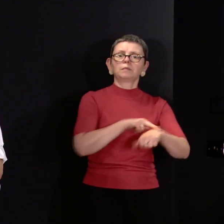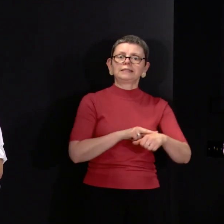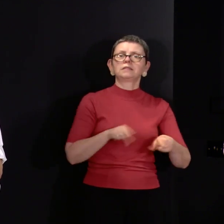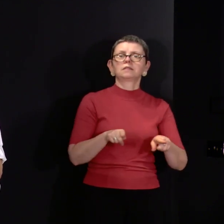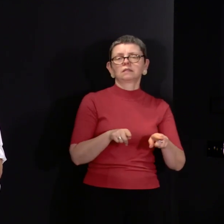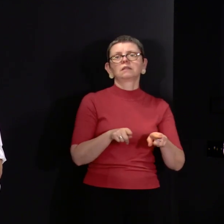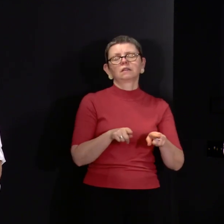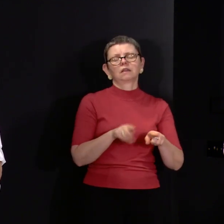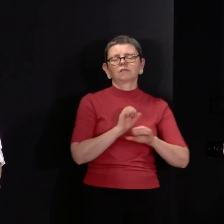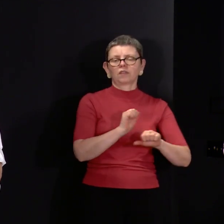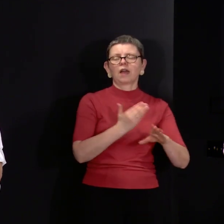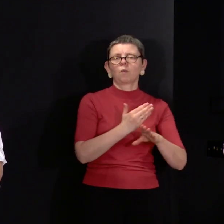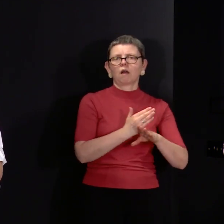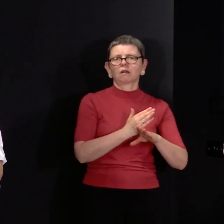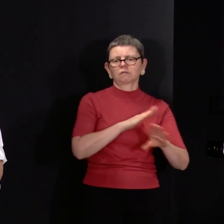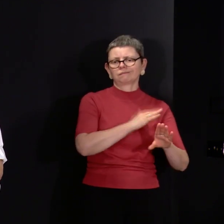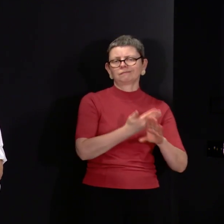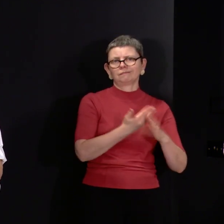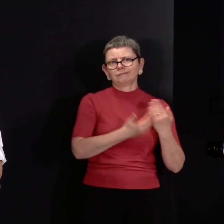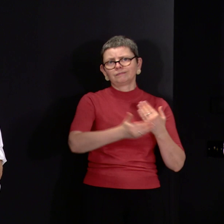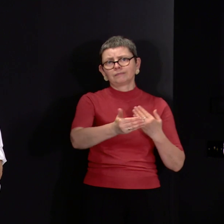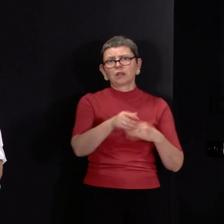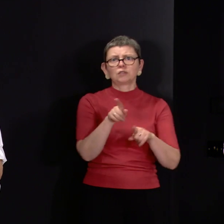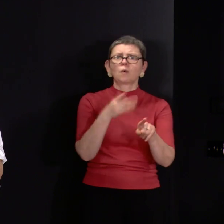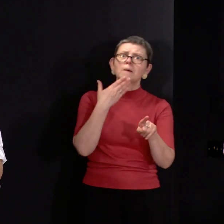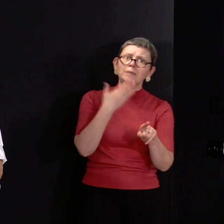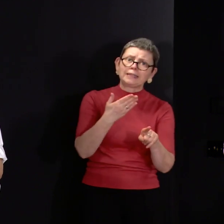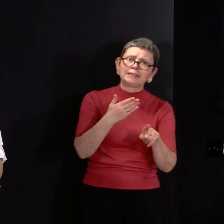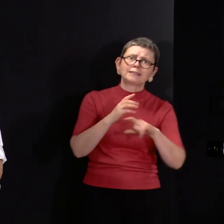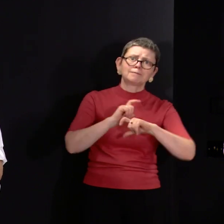do, and I ask you the people of Scotland to please continue to work together